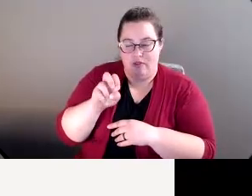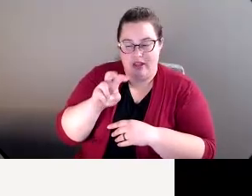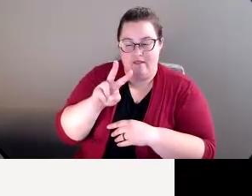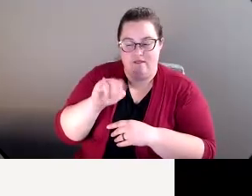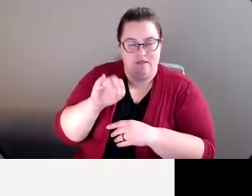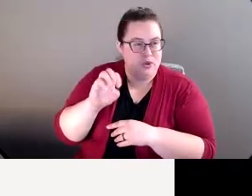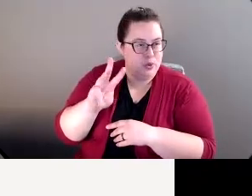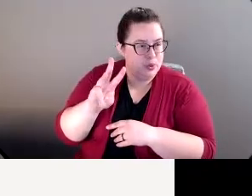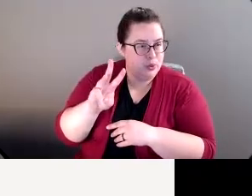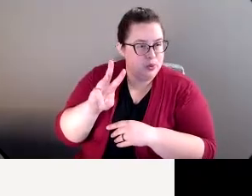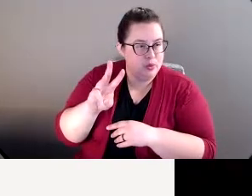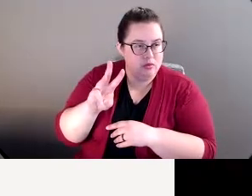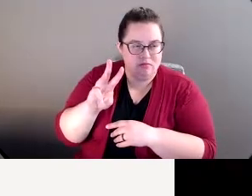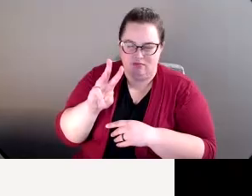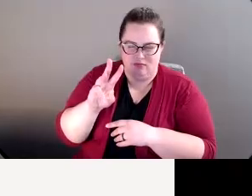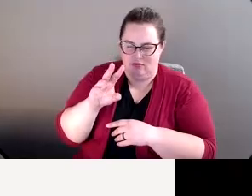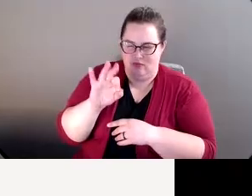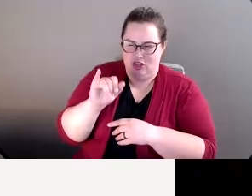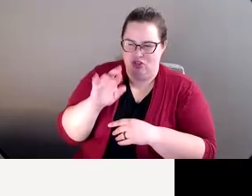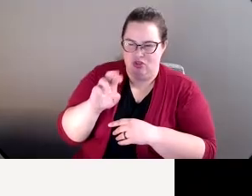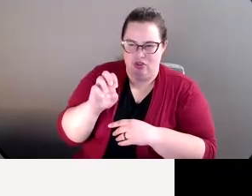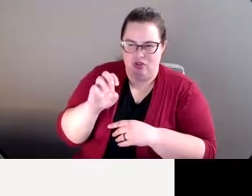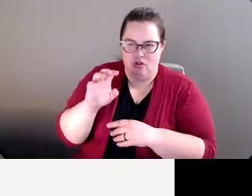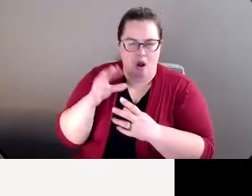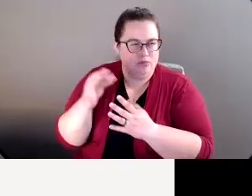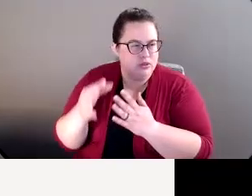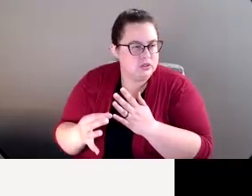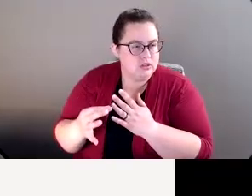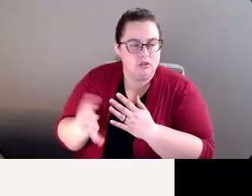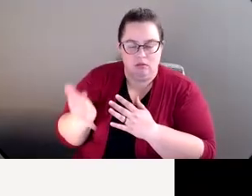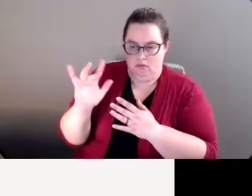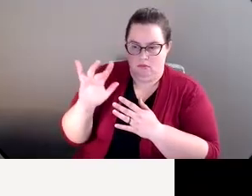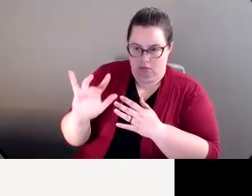Or feature options tab. And then there you're going to see a list